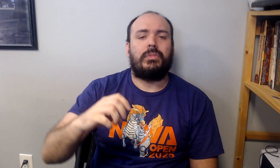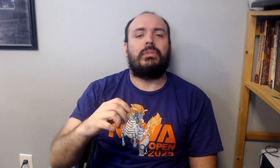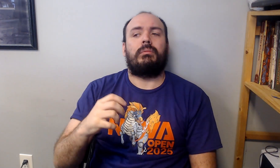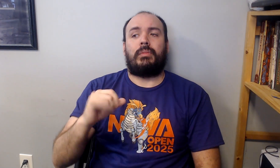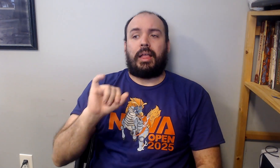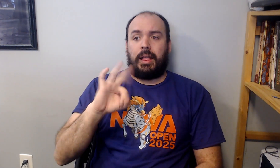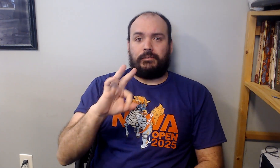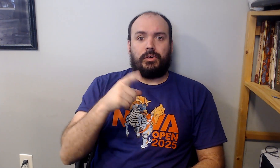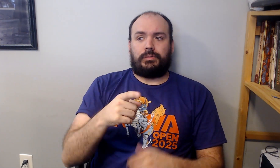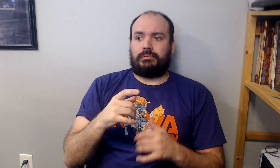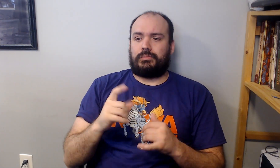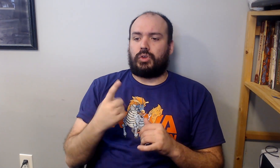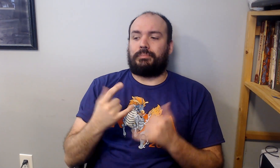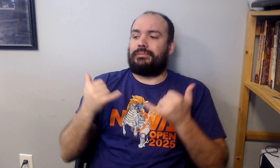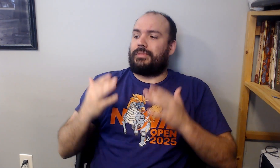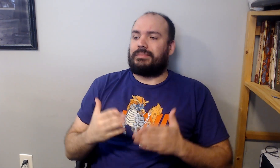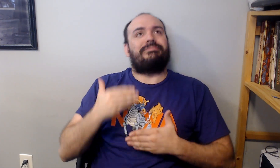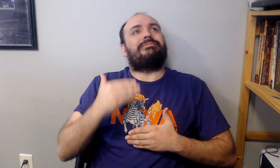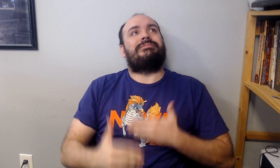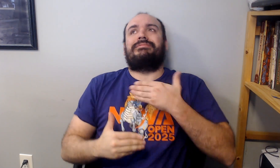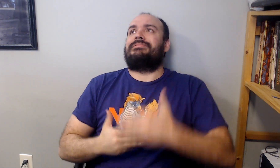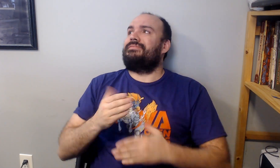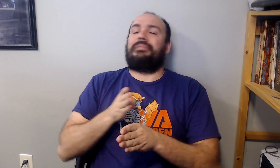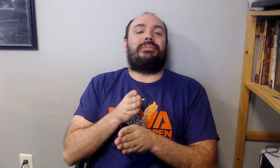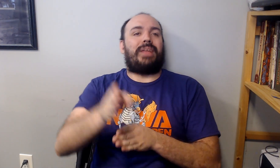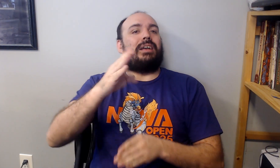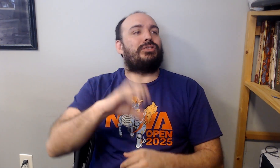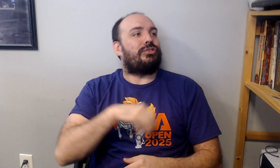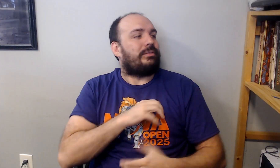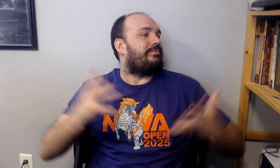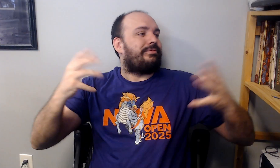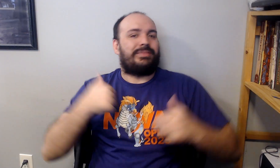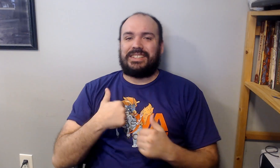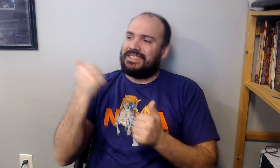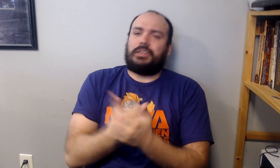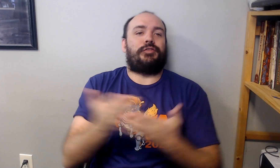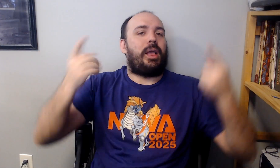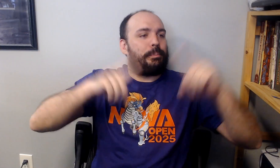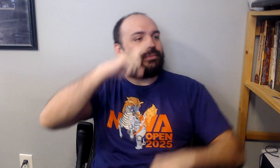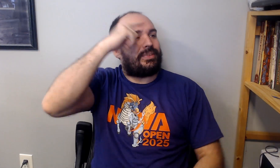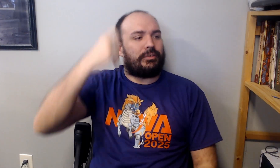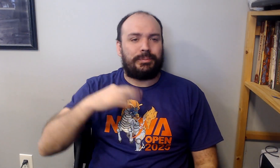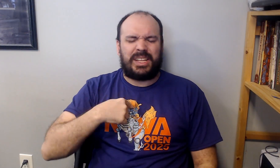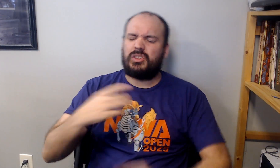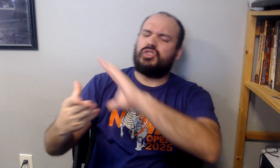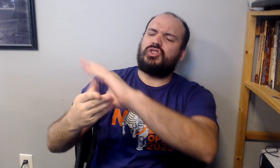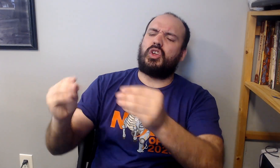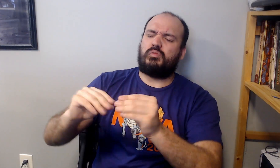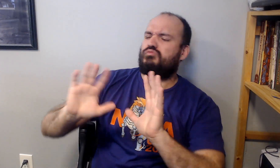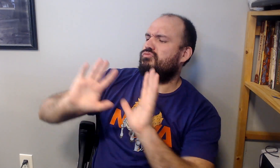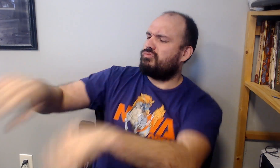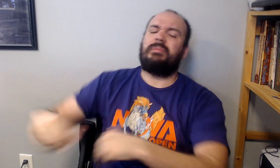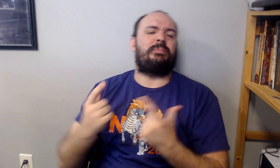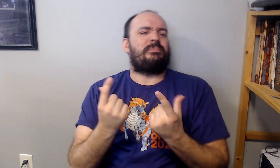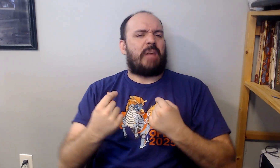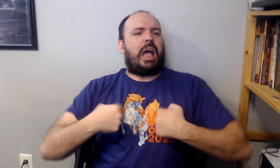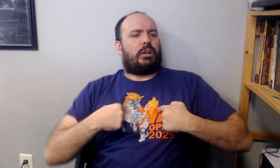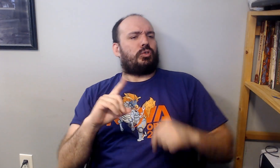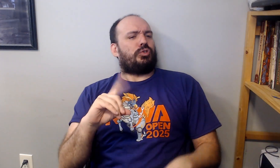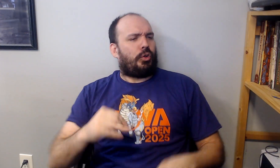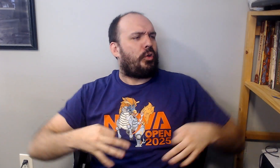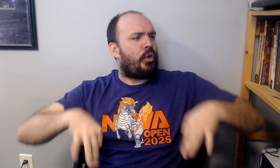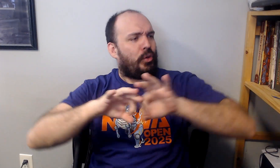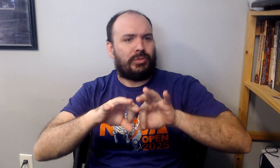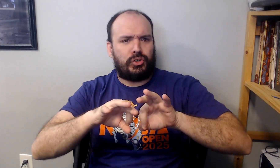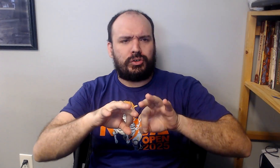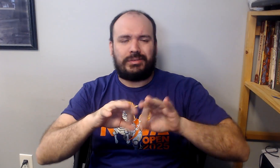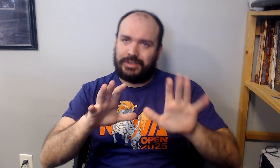Suppose your players are making progress, “I’m the main character, everything happens because of me, the story’s not important, what I do is important”